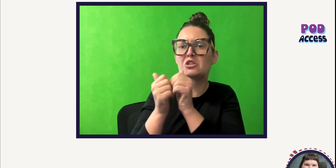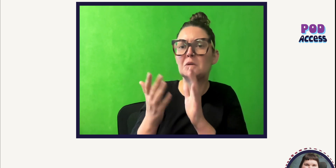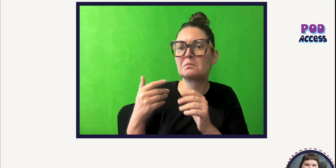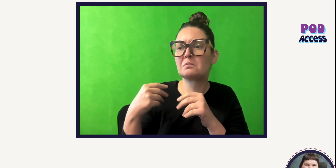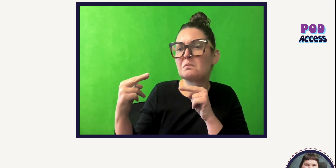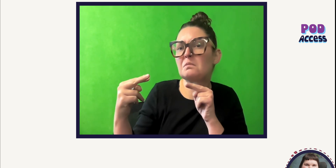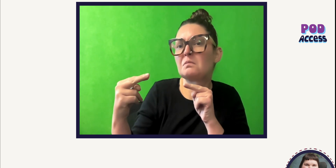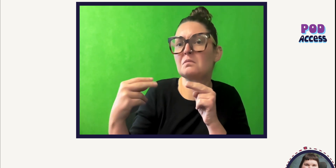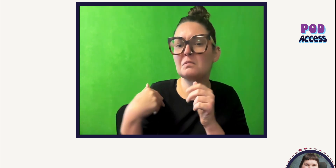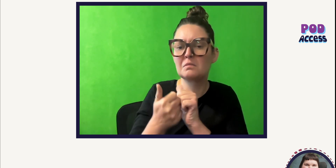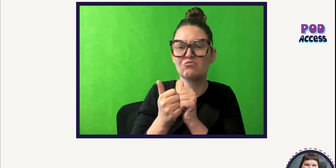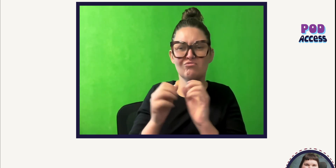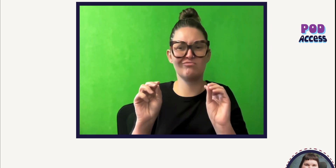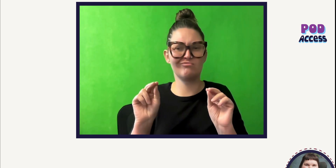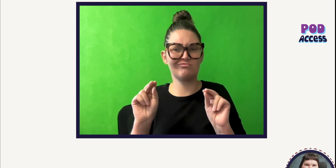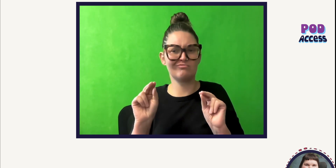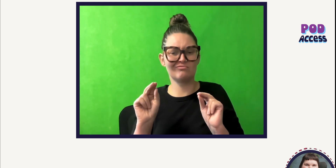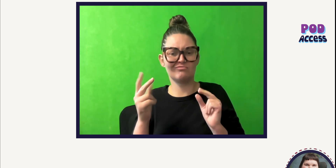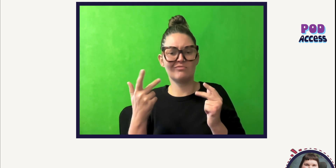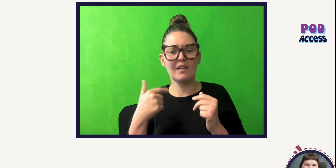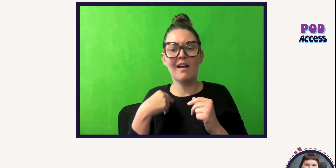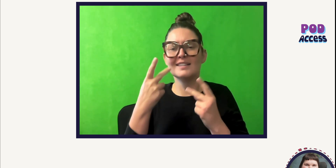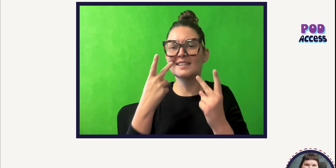I see us as like building art in community.